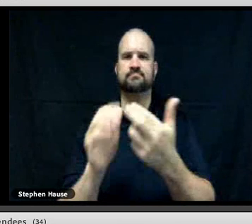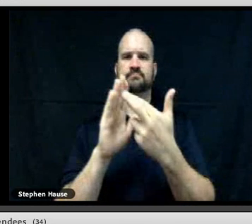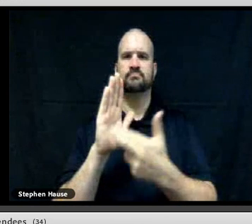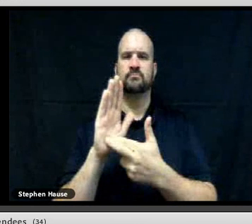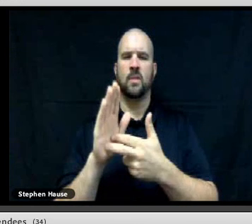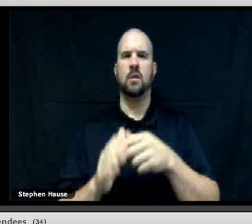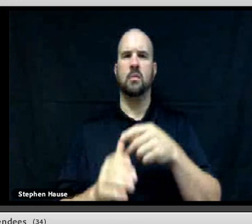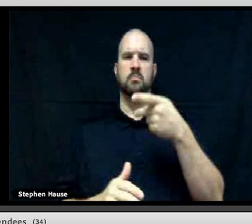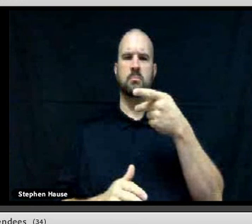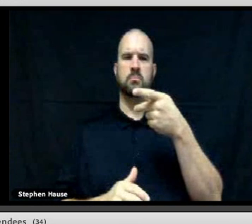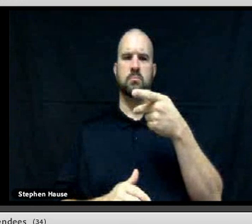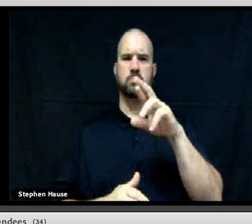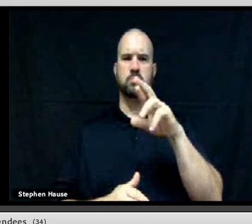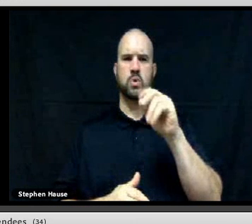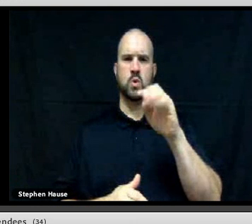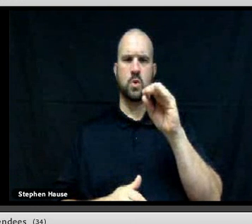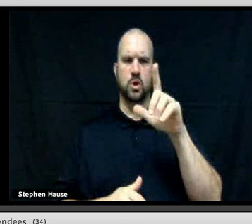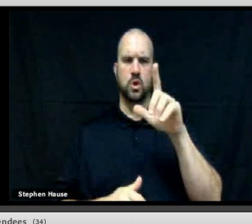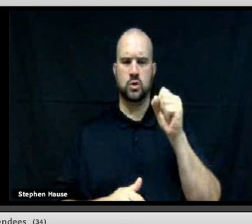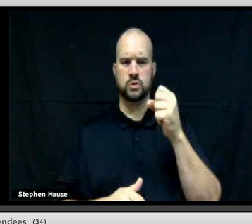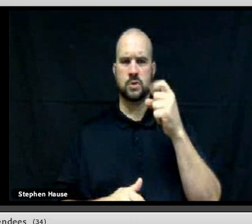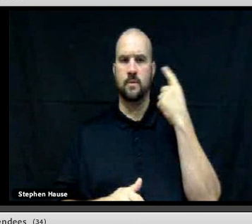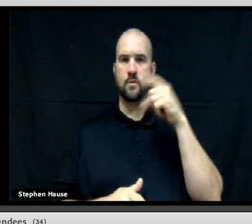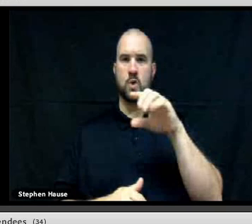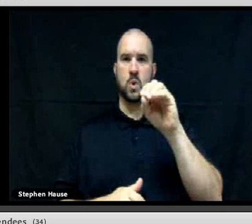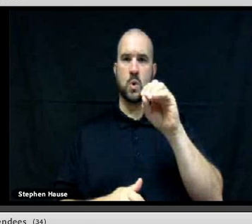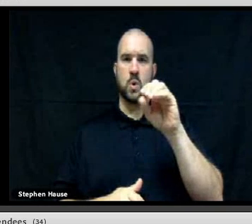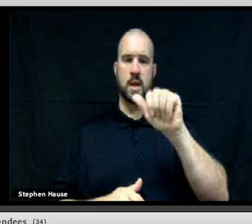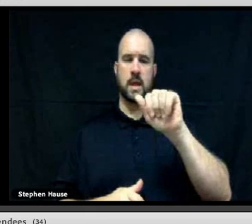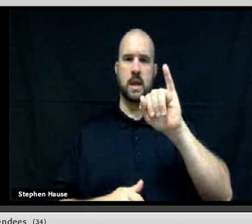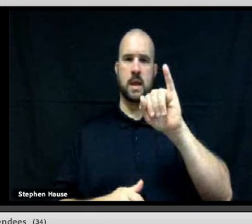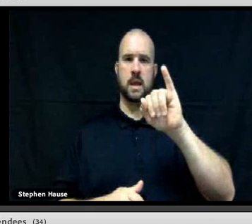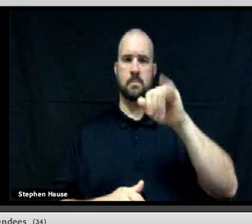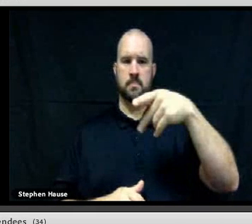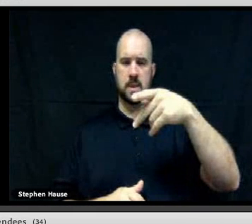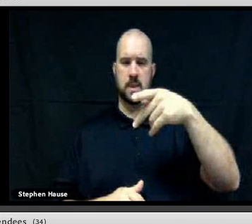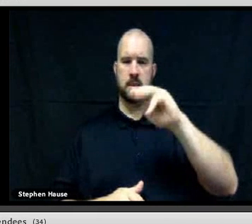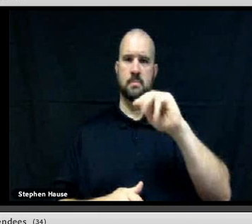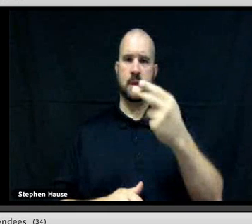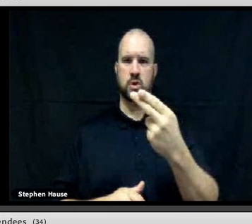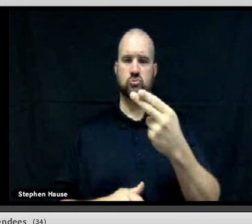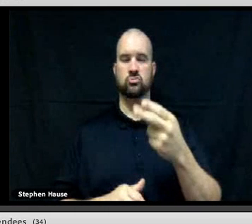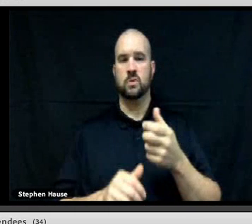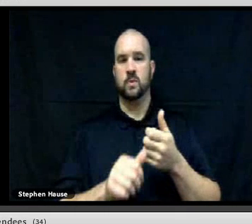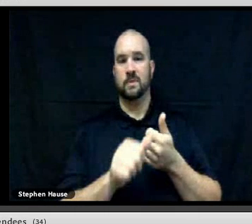uh, uh, be consistent with our sharing protocols. Um, XML encoding helps us